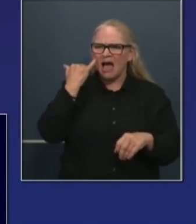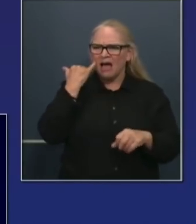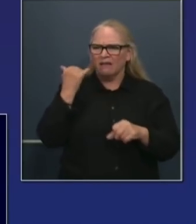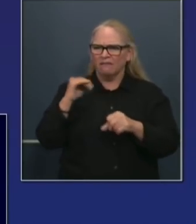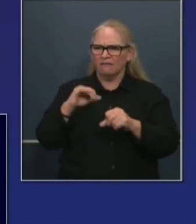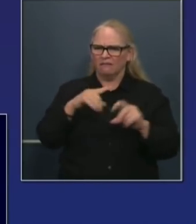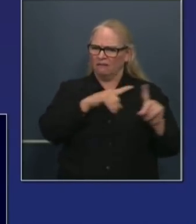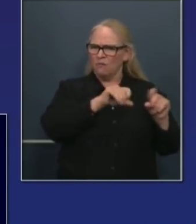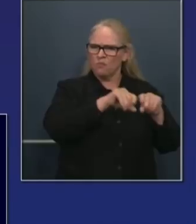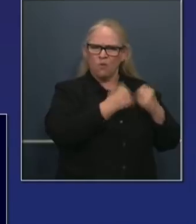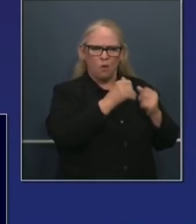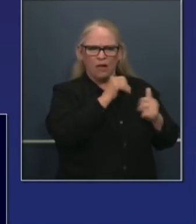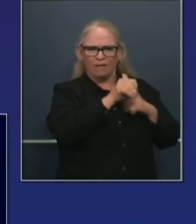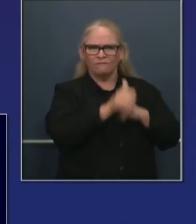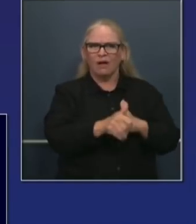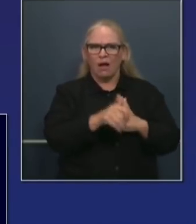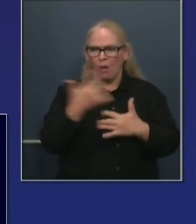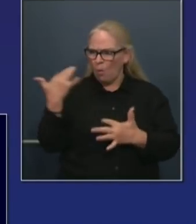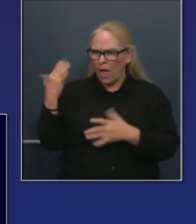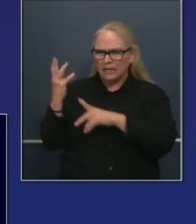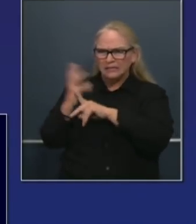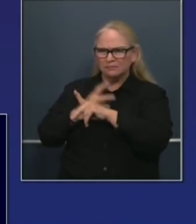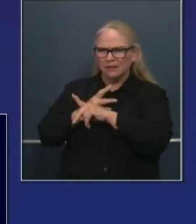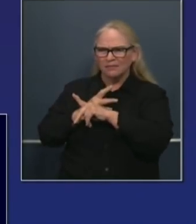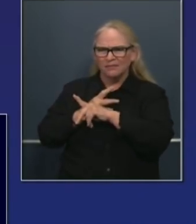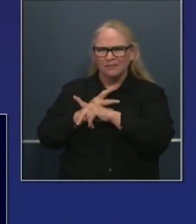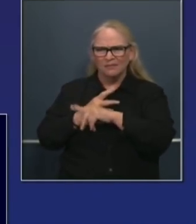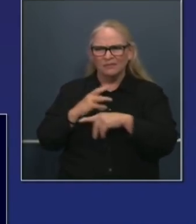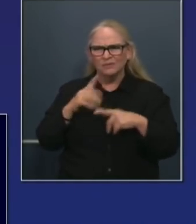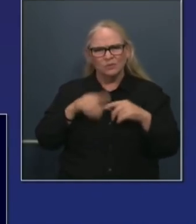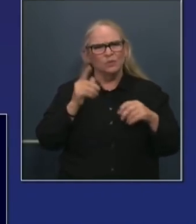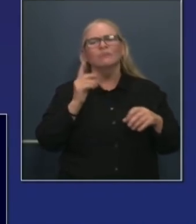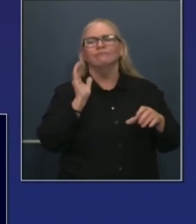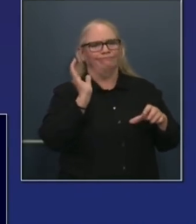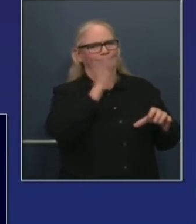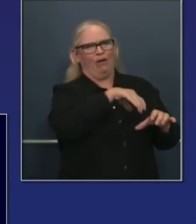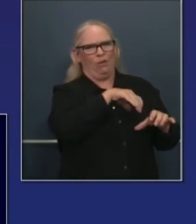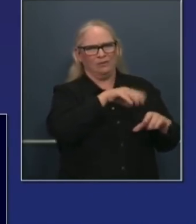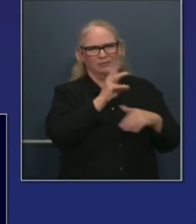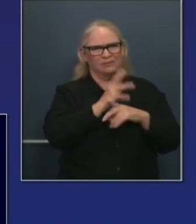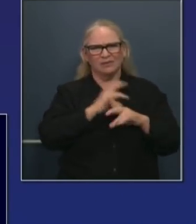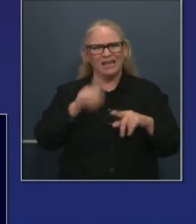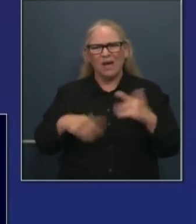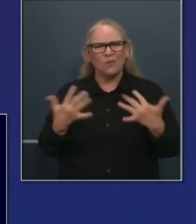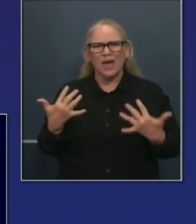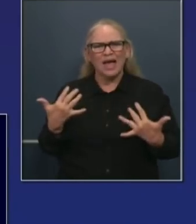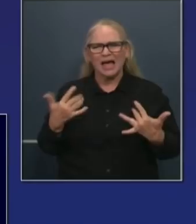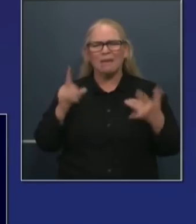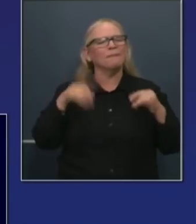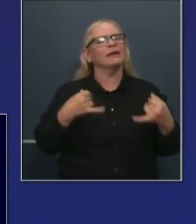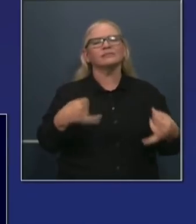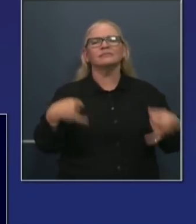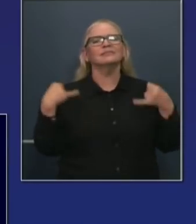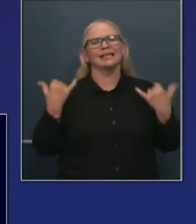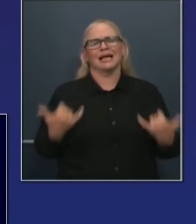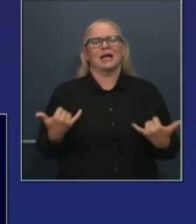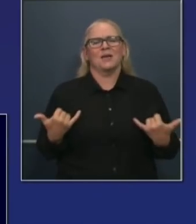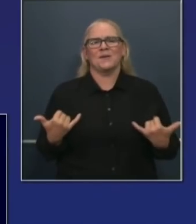PANDEMIC. HOW MANY PEOPLE CAN BE EXPOSED TO THIS VIRUS AND HOW MANY LIVE CANS BE PUT AT RISK.